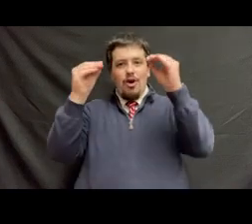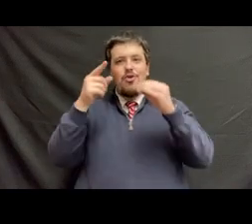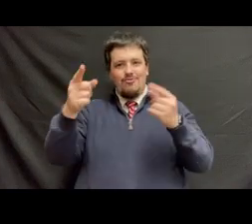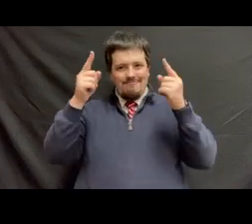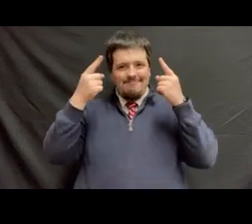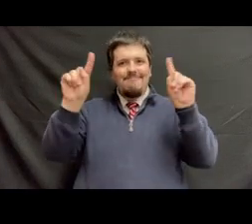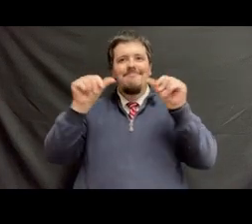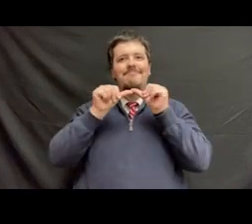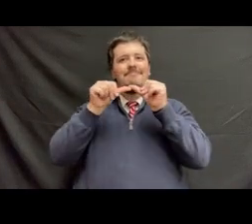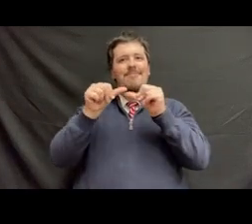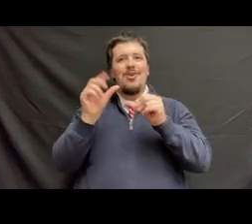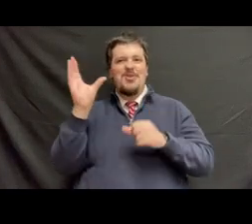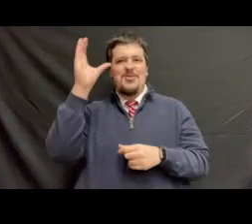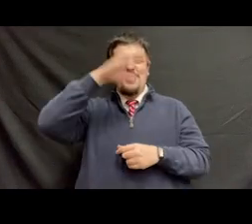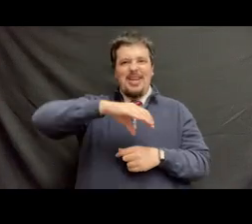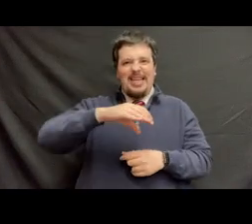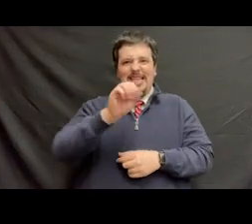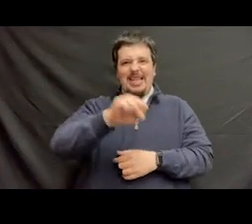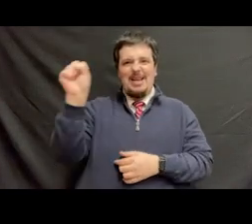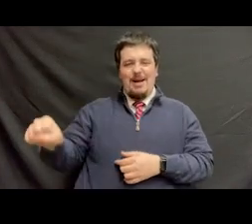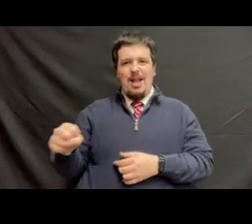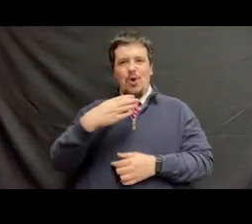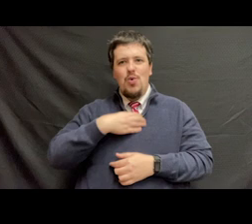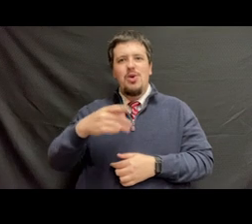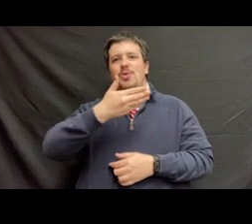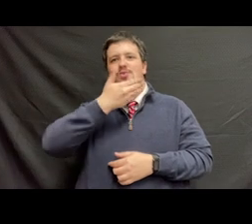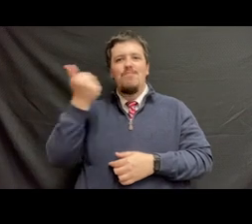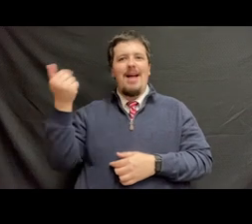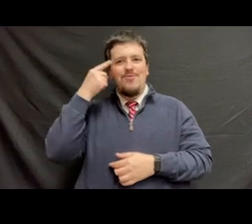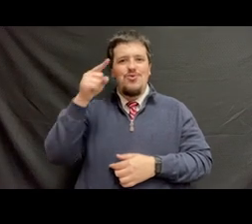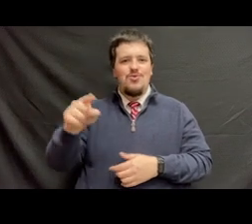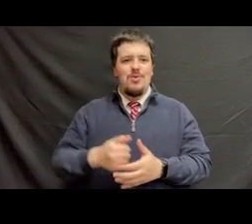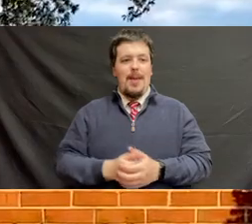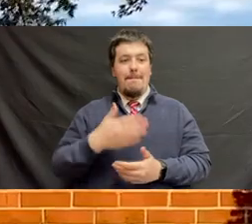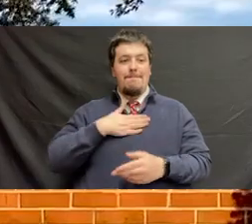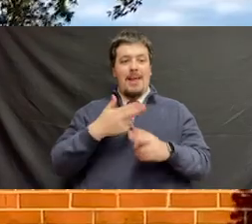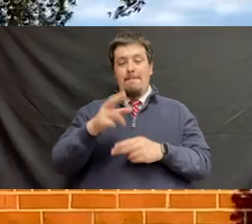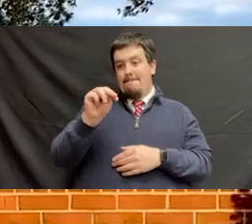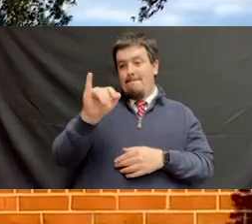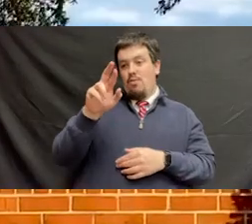You survived an unprecedented semester and we wish you well. My name's Miranda Honeycutt,